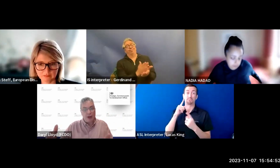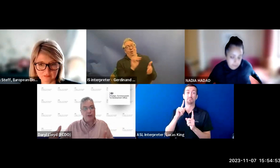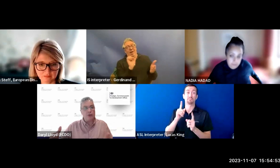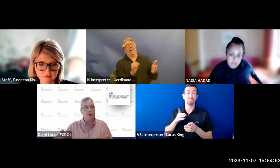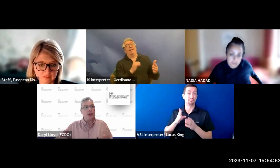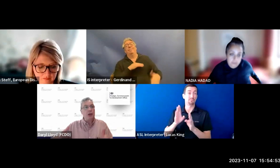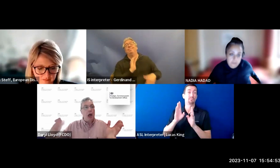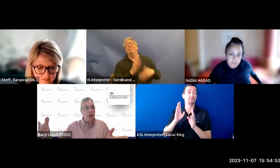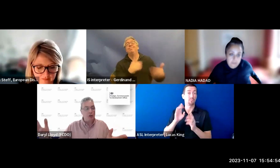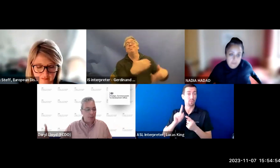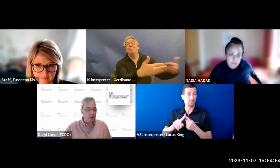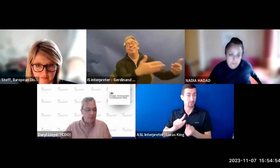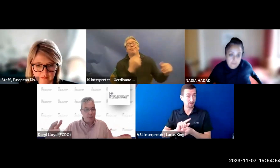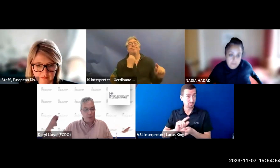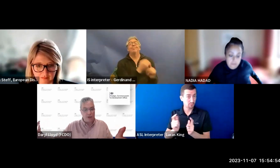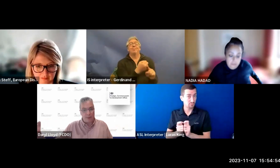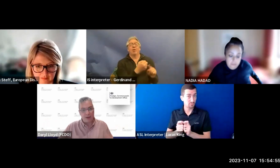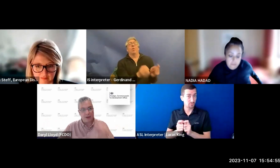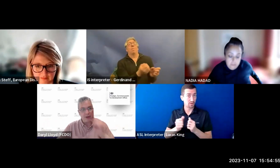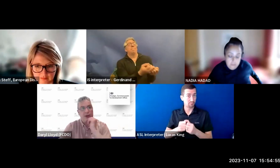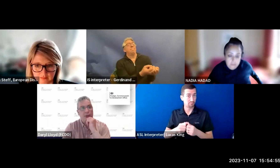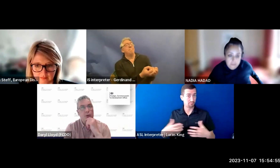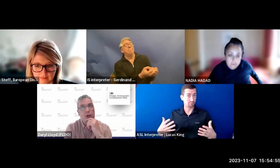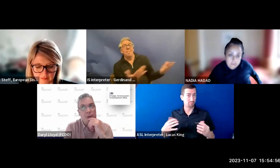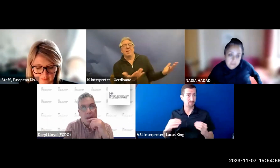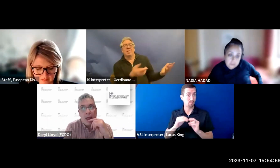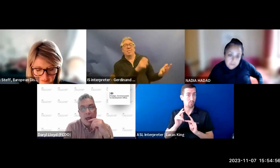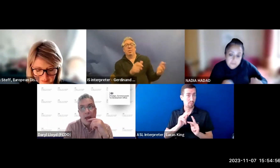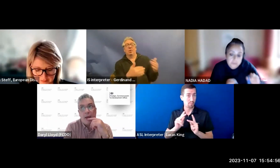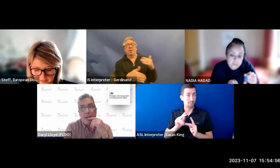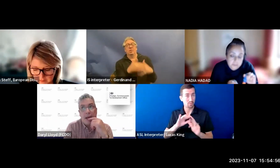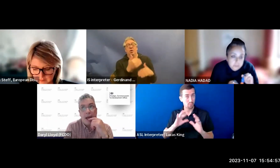for large numbers of Persons with Disabilities around the world.